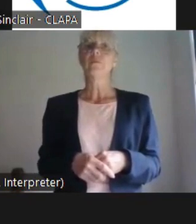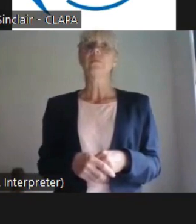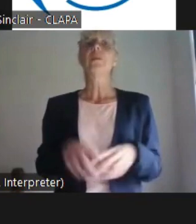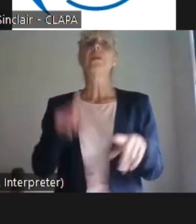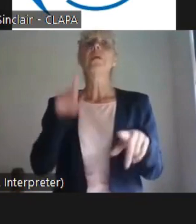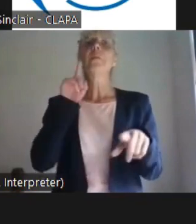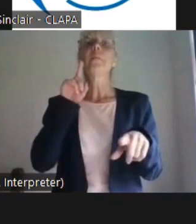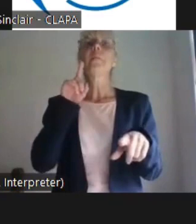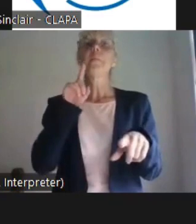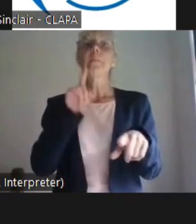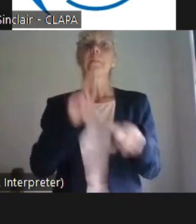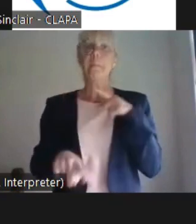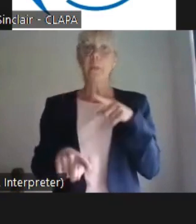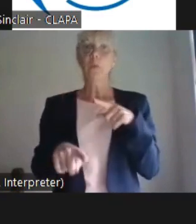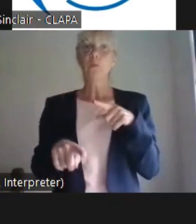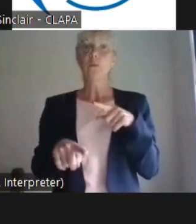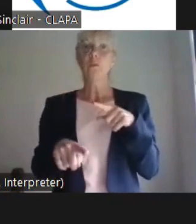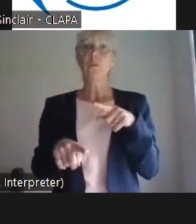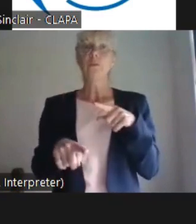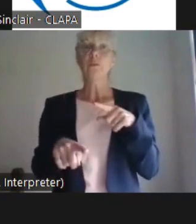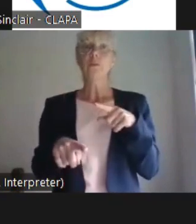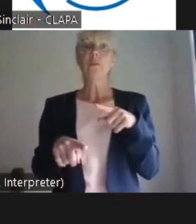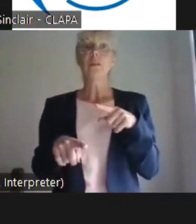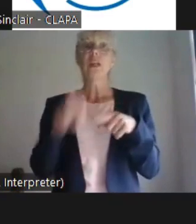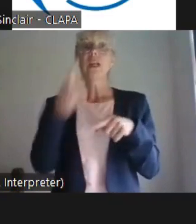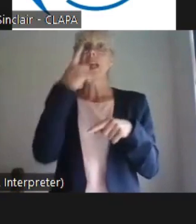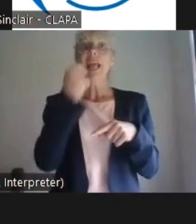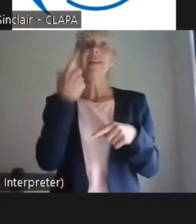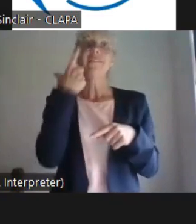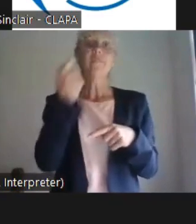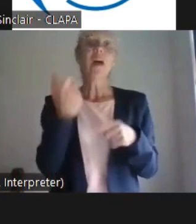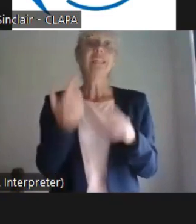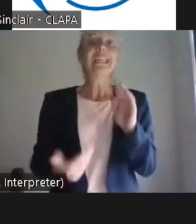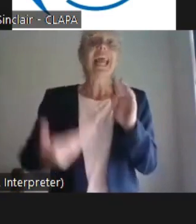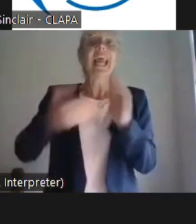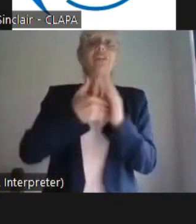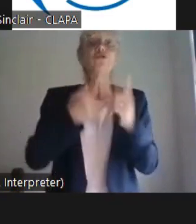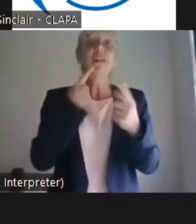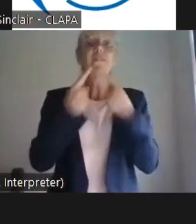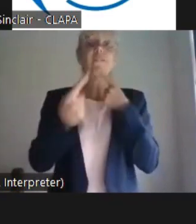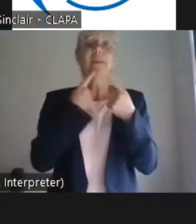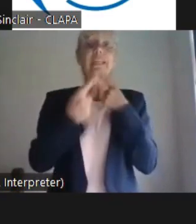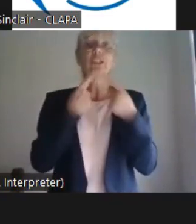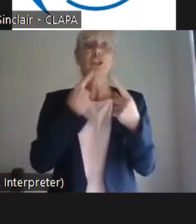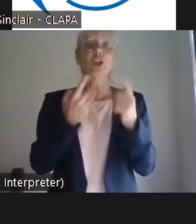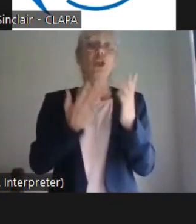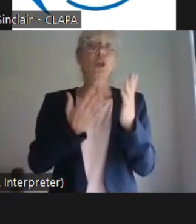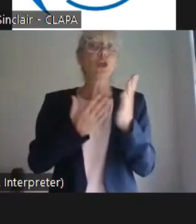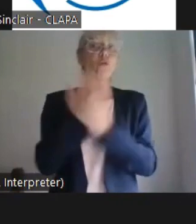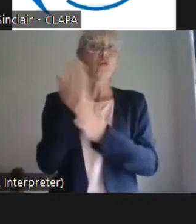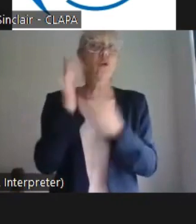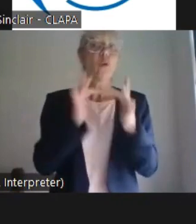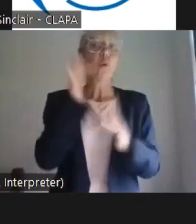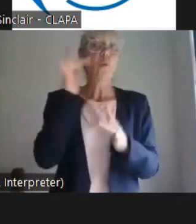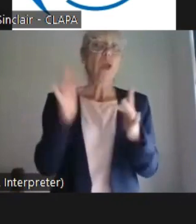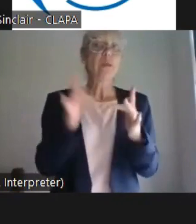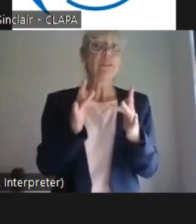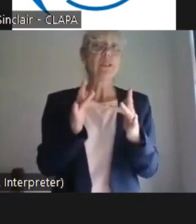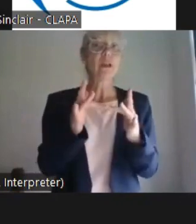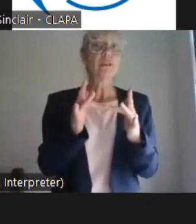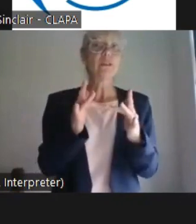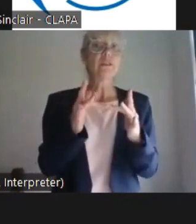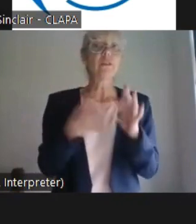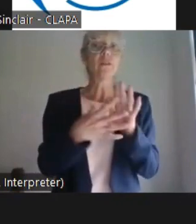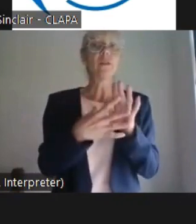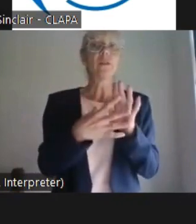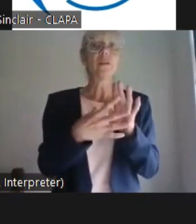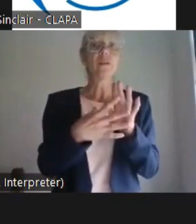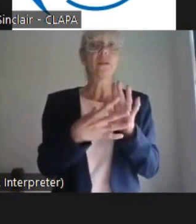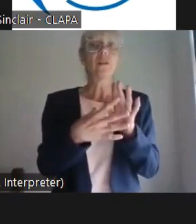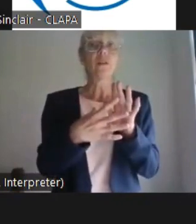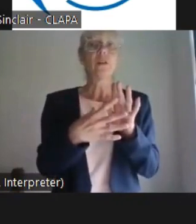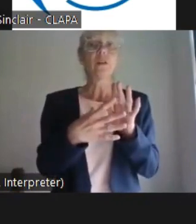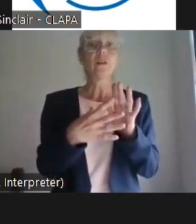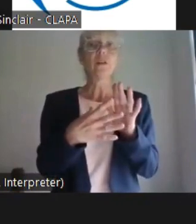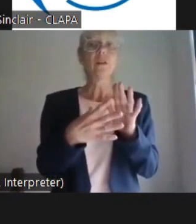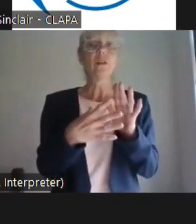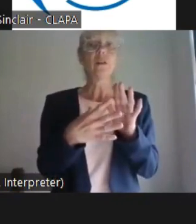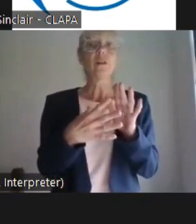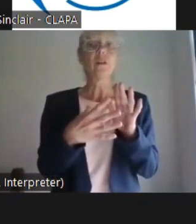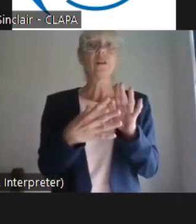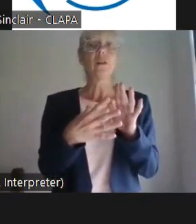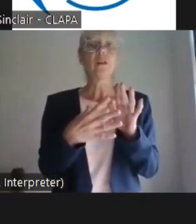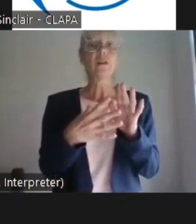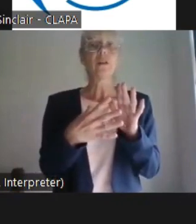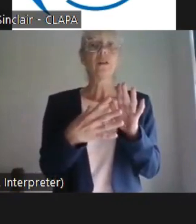some additional information whether through the um website say um of of any um Charities and patients